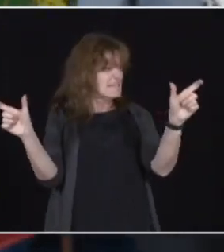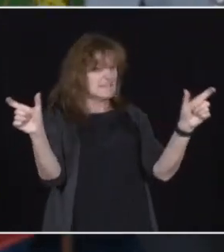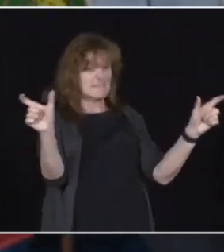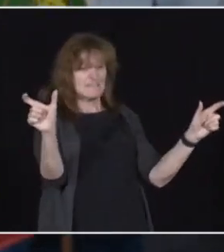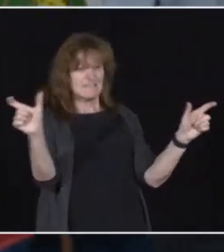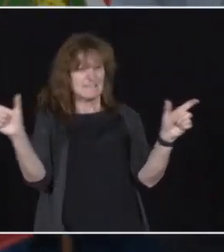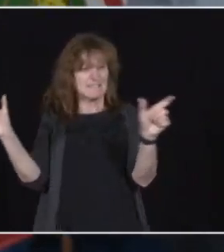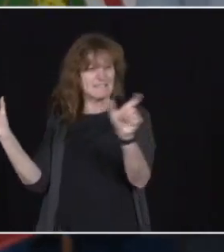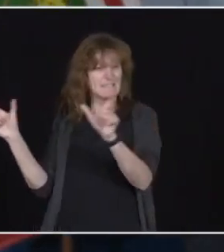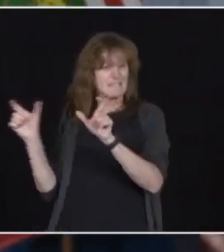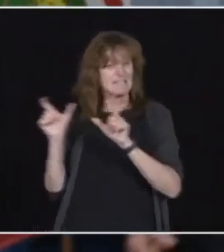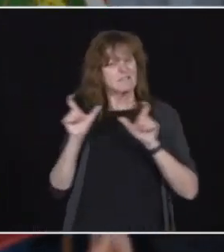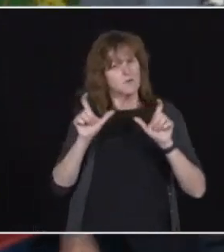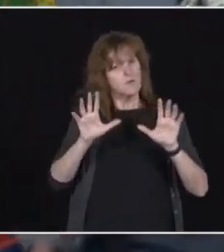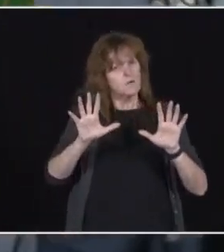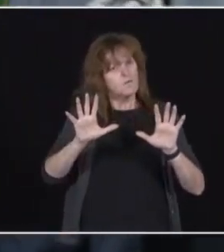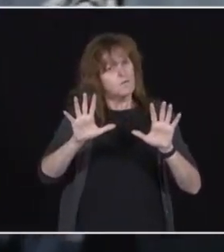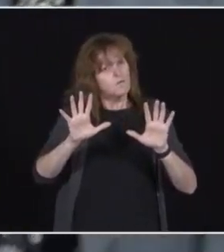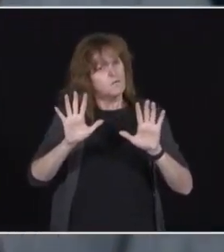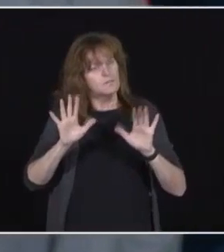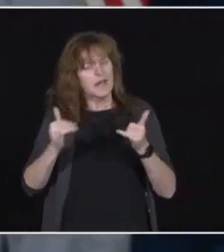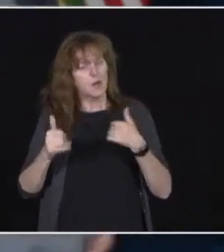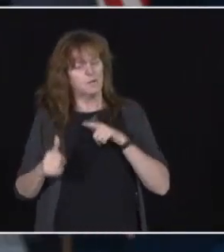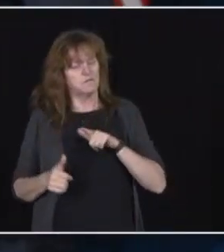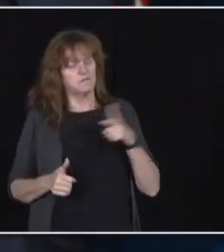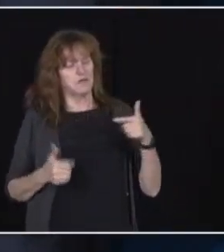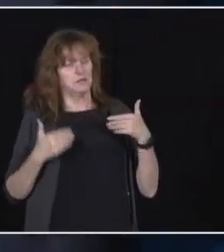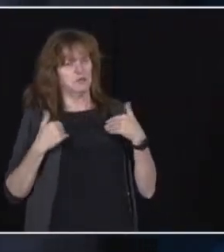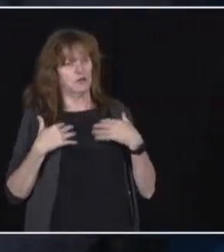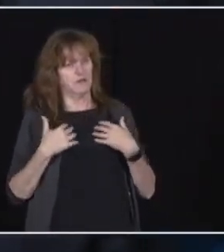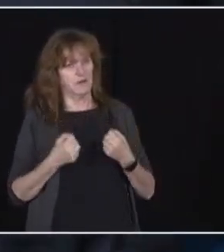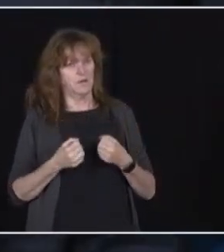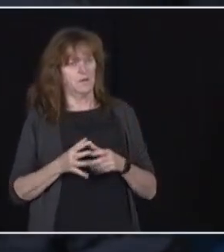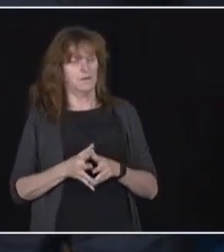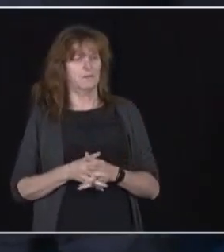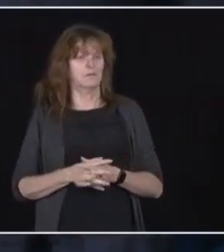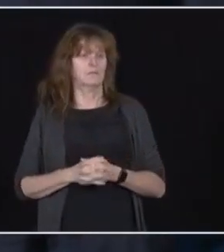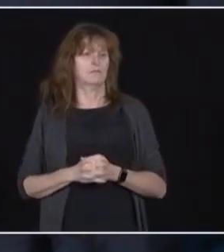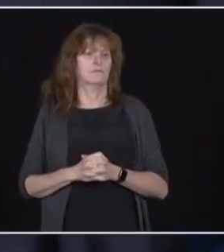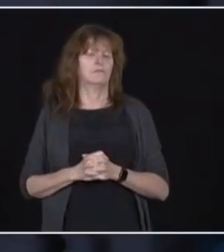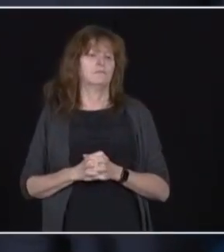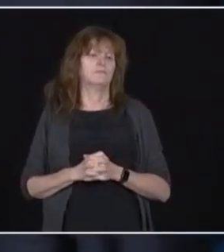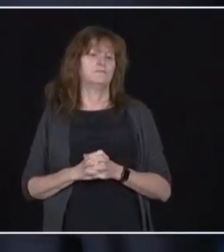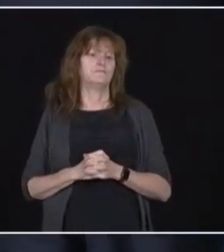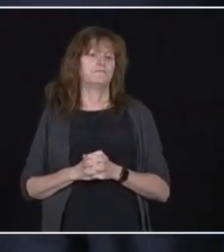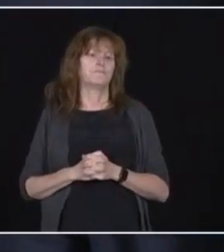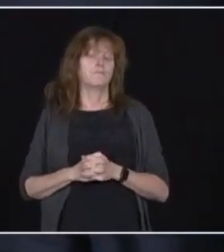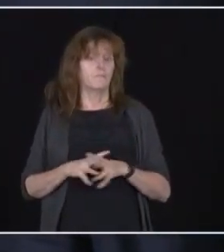That is the only way we are going to get through this. It is the only way people download this app.